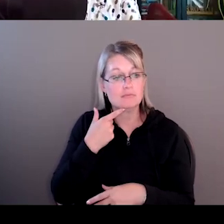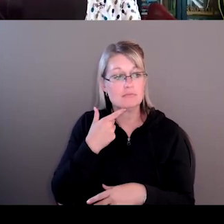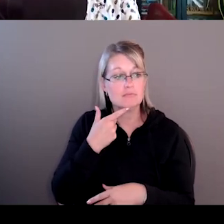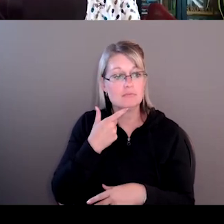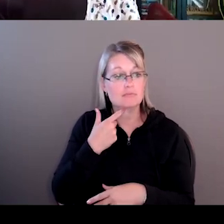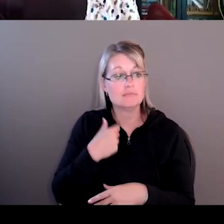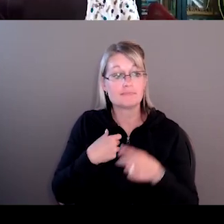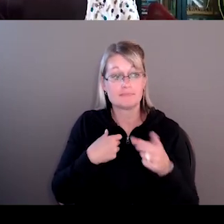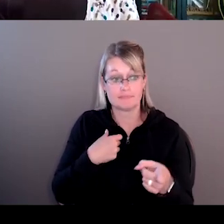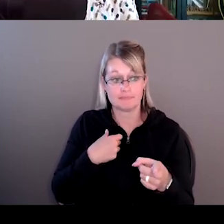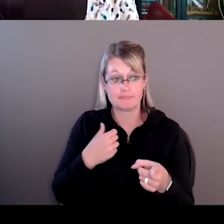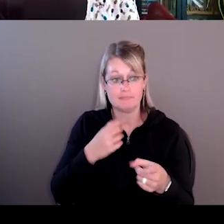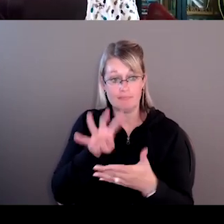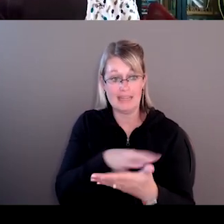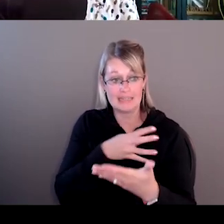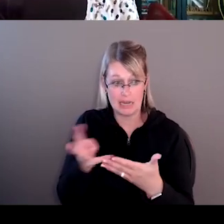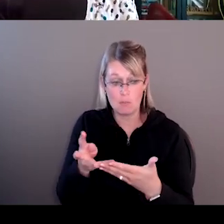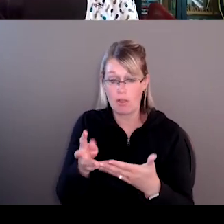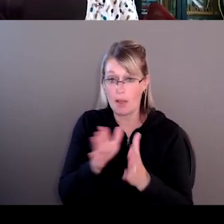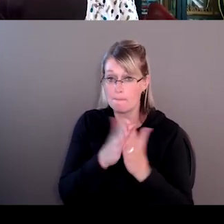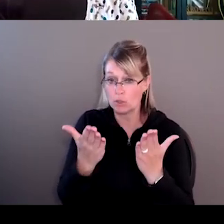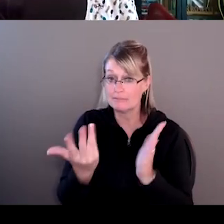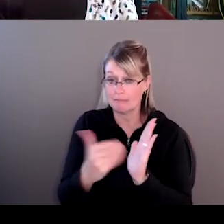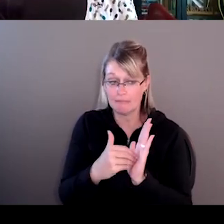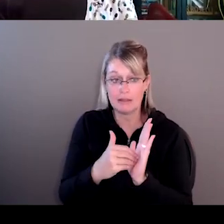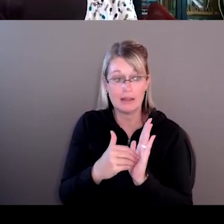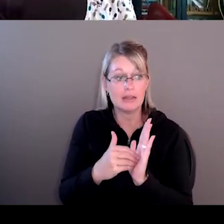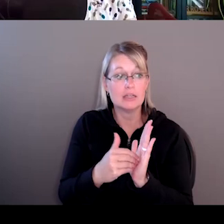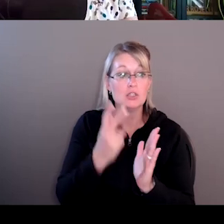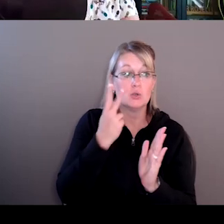Here I have a table of books again. The checkbox comes before the author